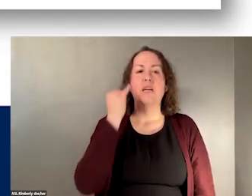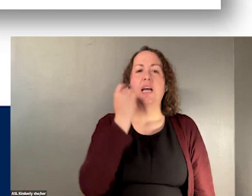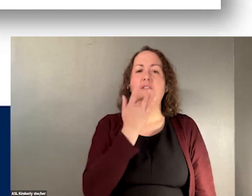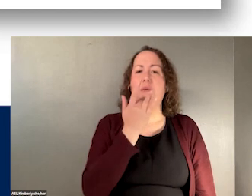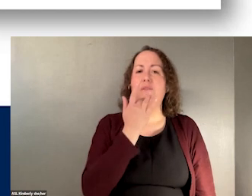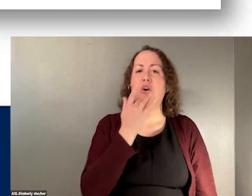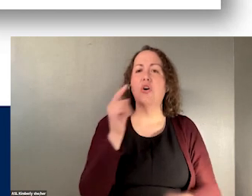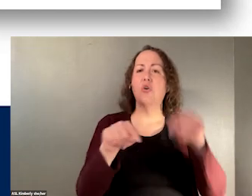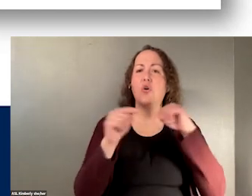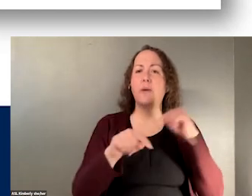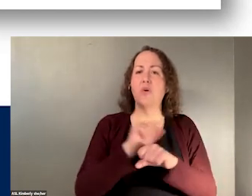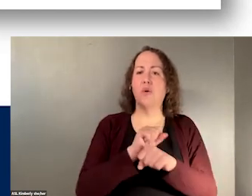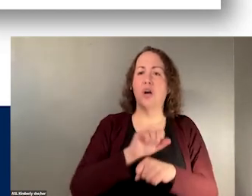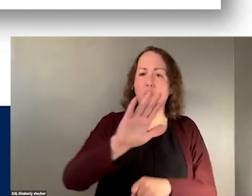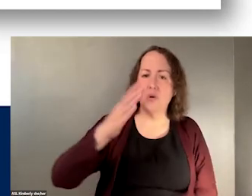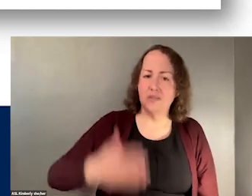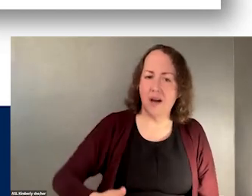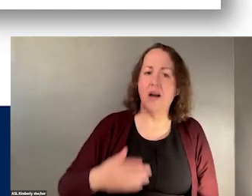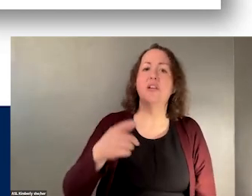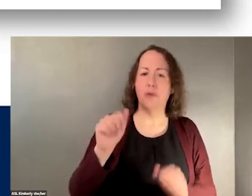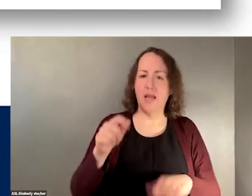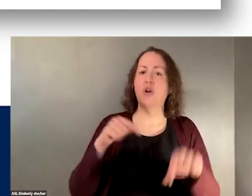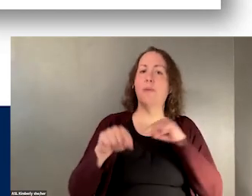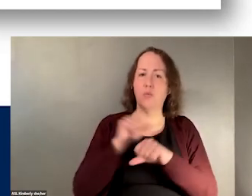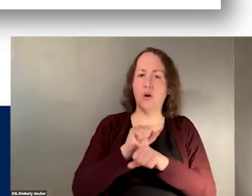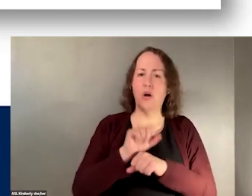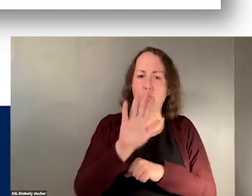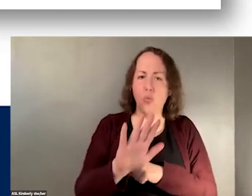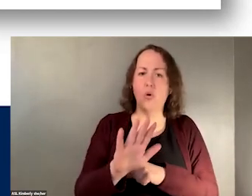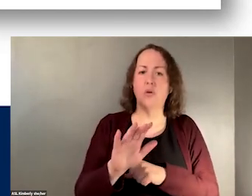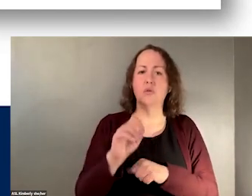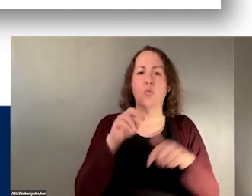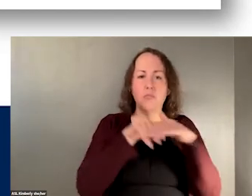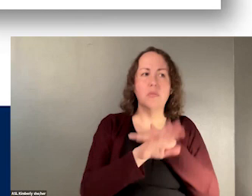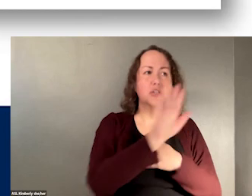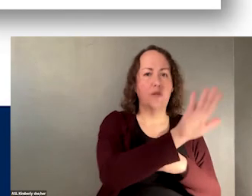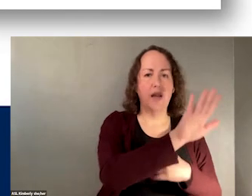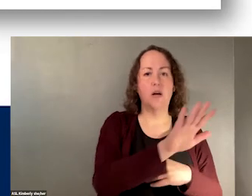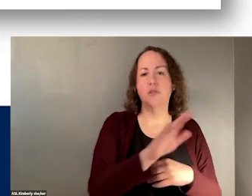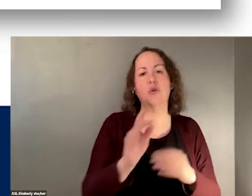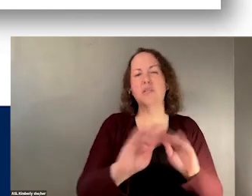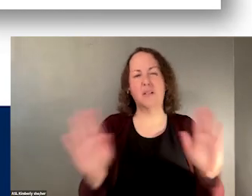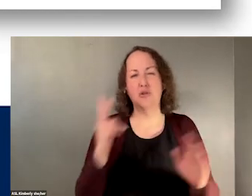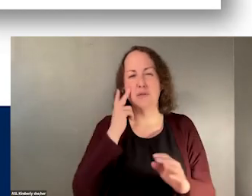You can go back and work on your documents. So it's very straightforward. Now -- what about certification now?